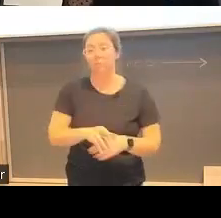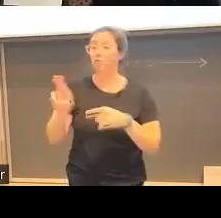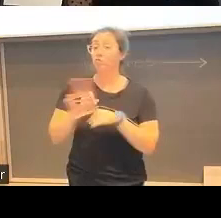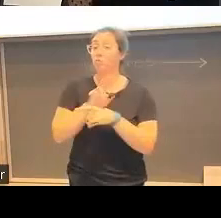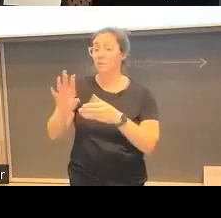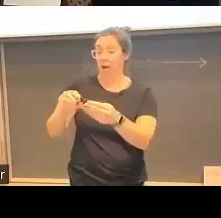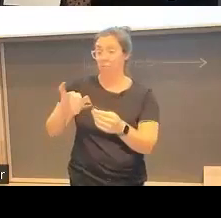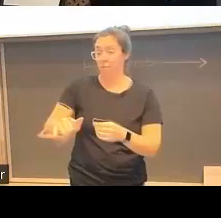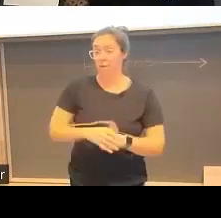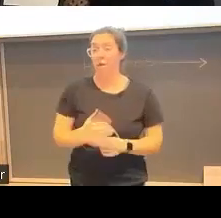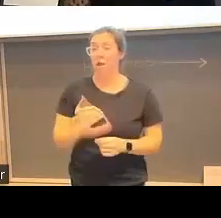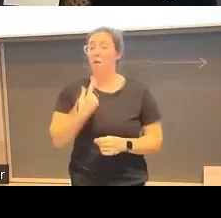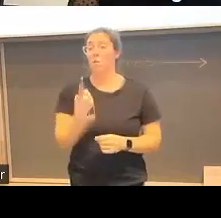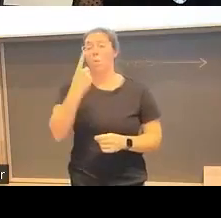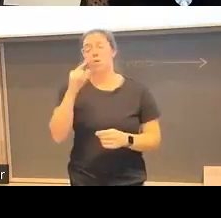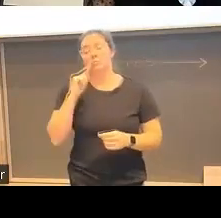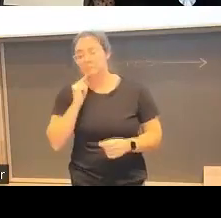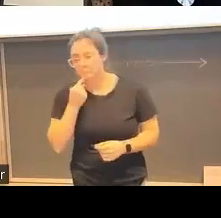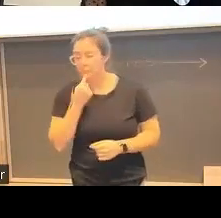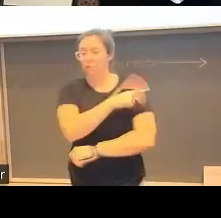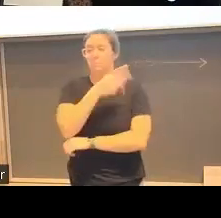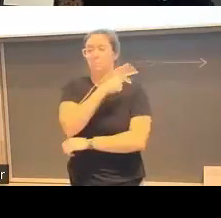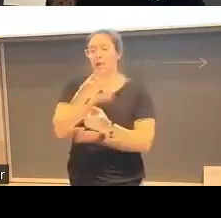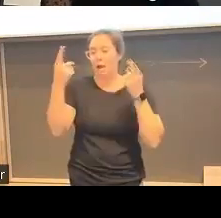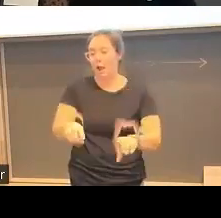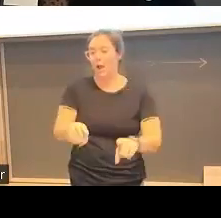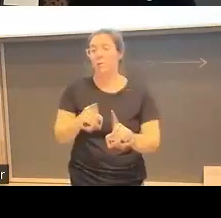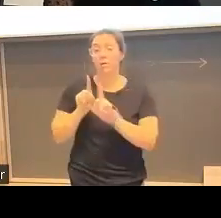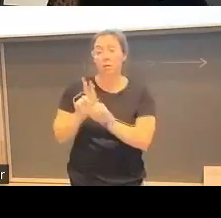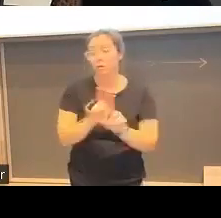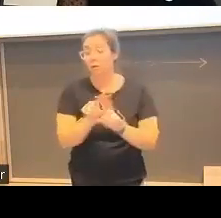been an adverse patient event and following the patient resident interaction a faculty member